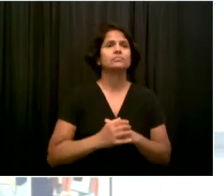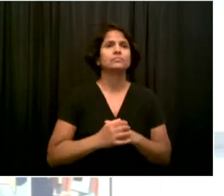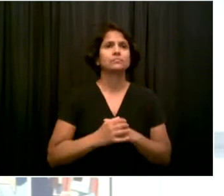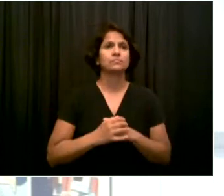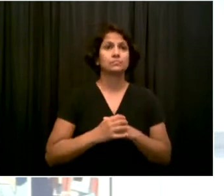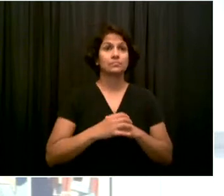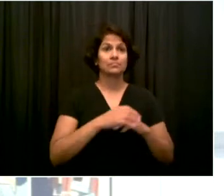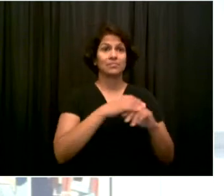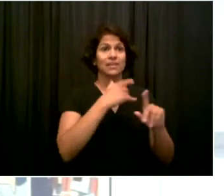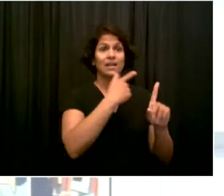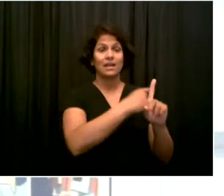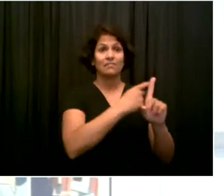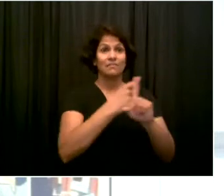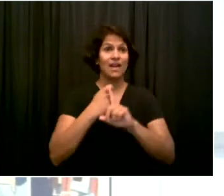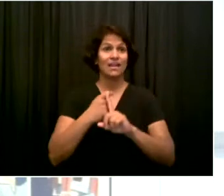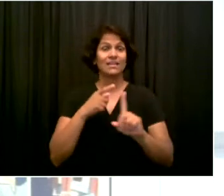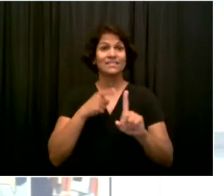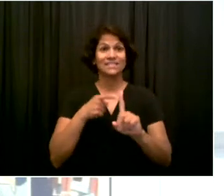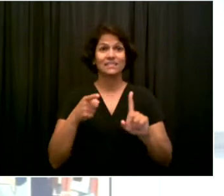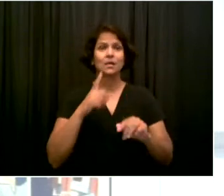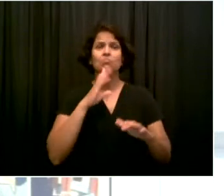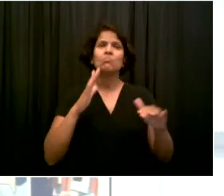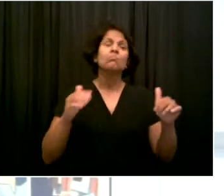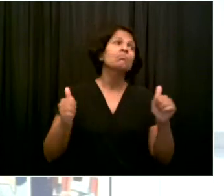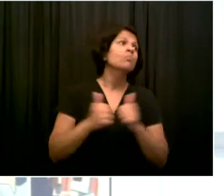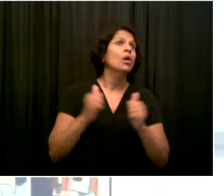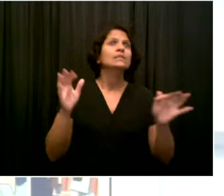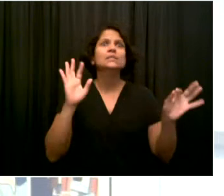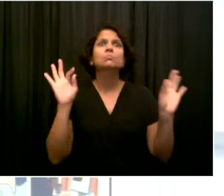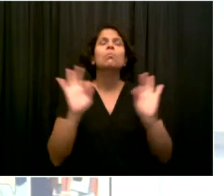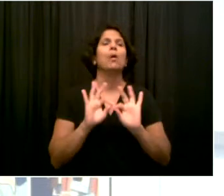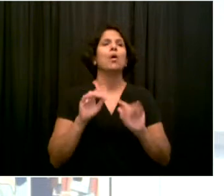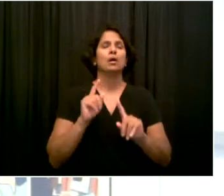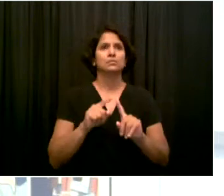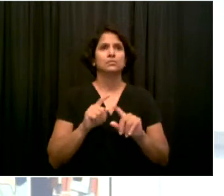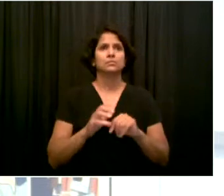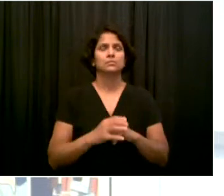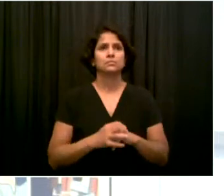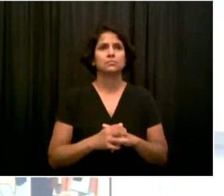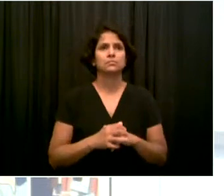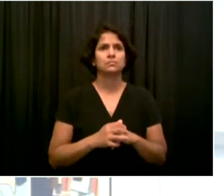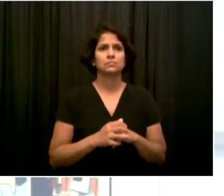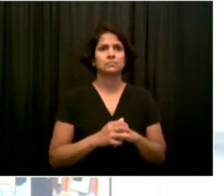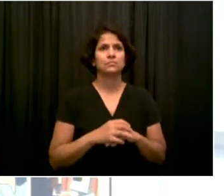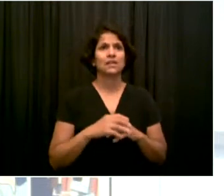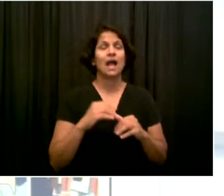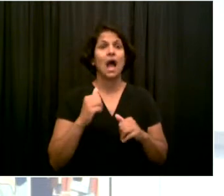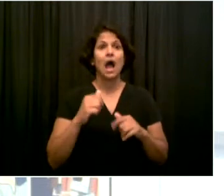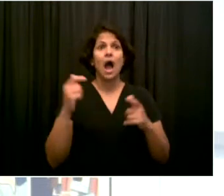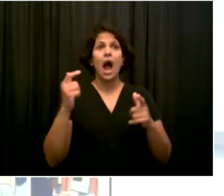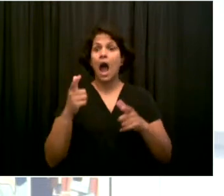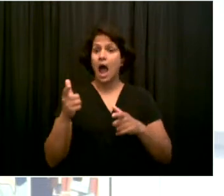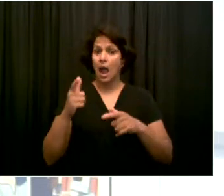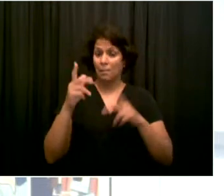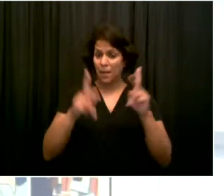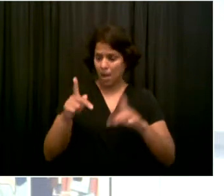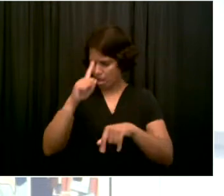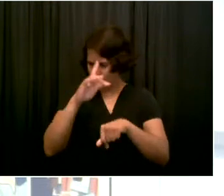ON HERE. A REALLY PIMORTANT STATEMENT IN THAT GUIDANCE THAT WAS RELEASED EARLIER THIS WEEK IS THAT VACNCIATION IS THE MOST